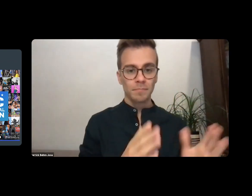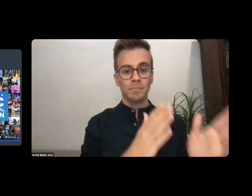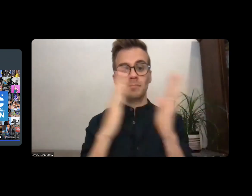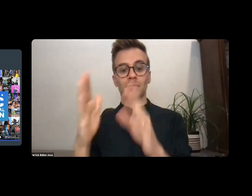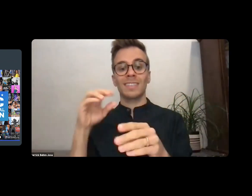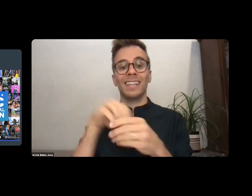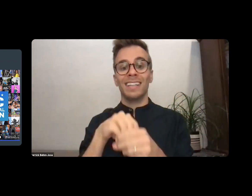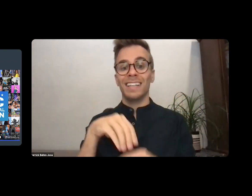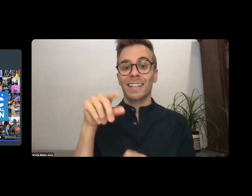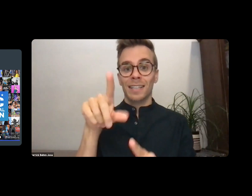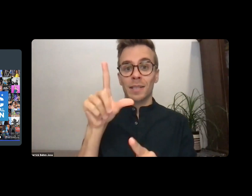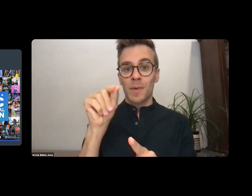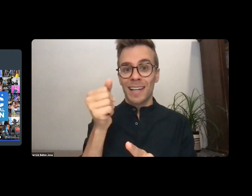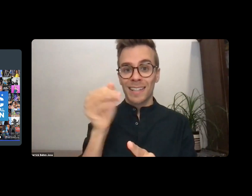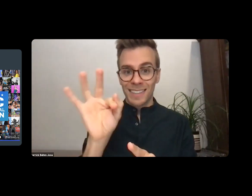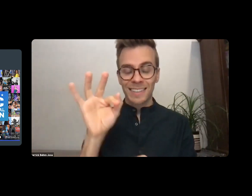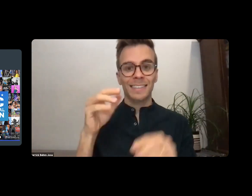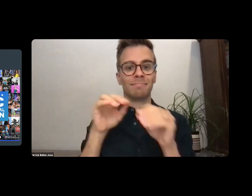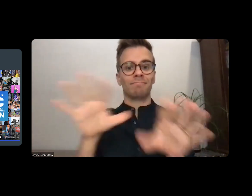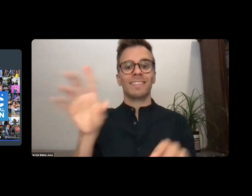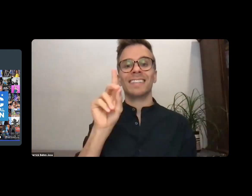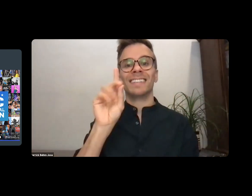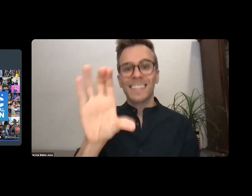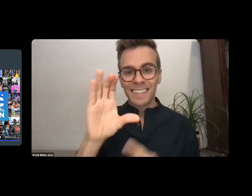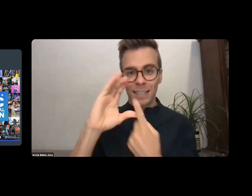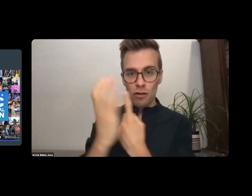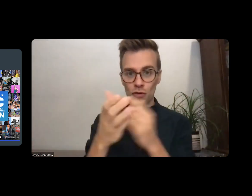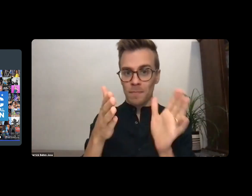of abled-bodies dominating certain themes.